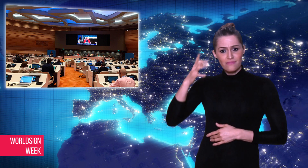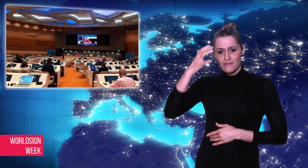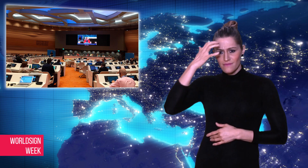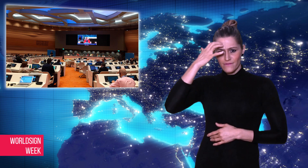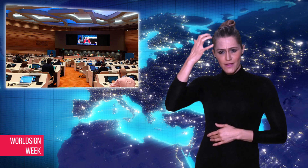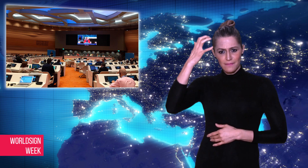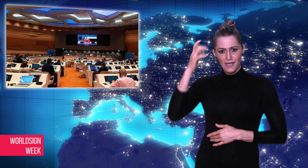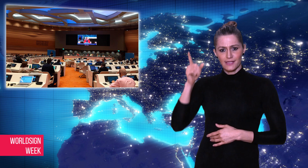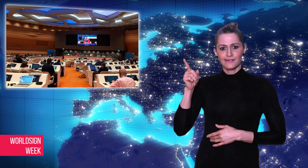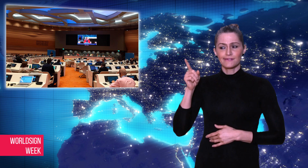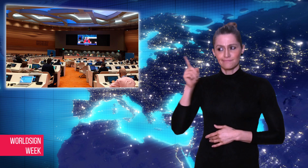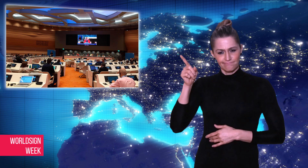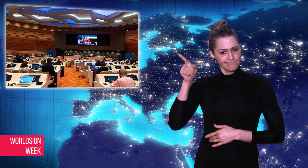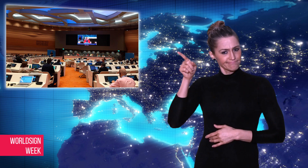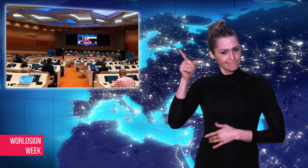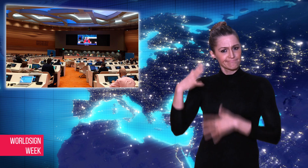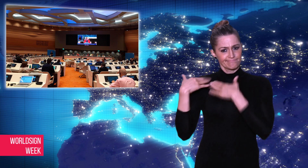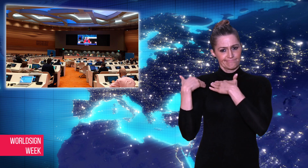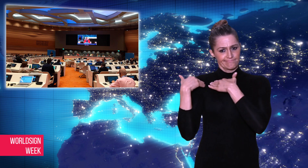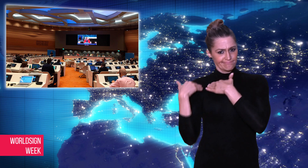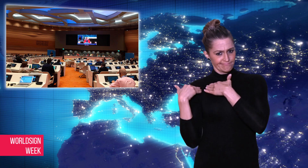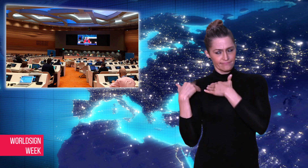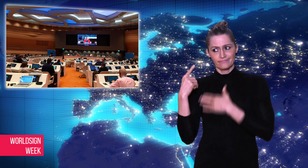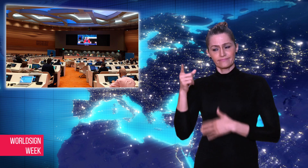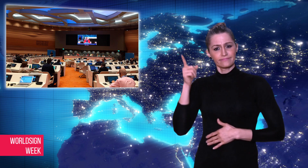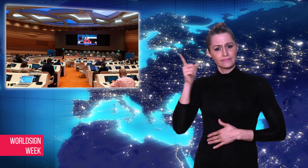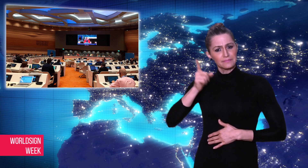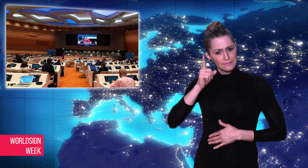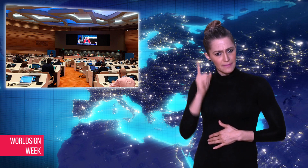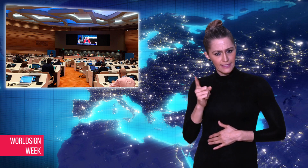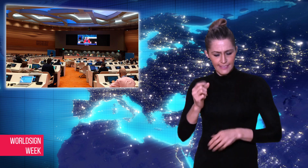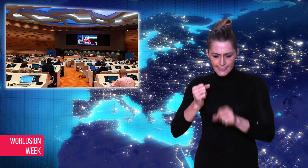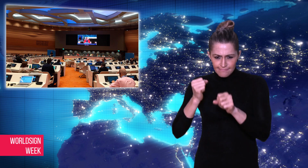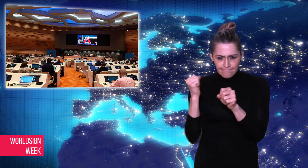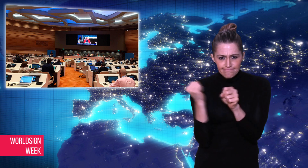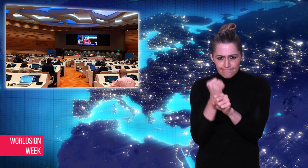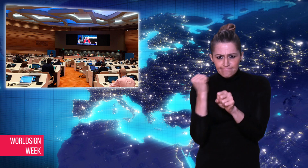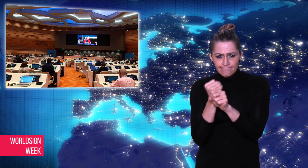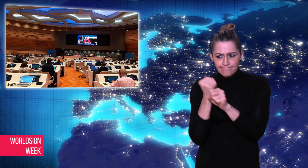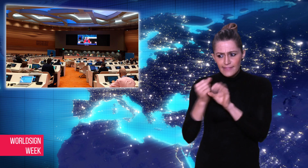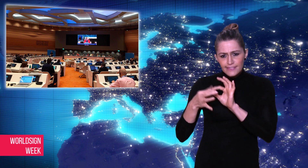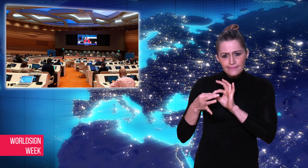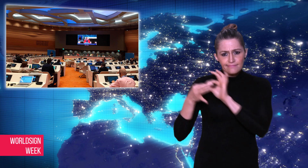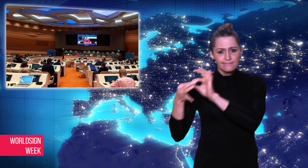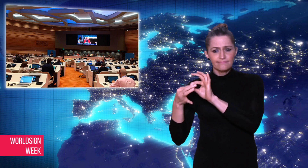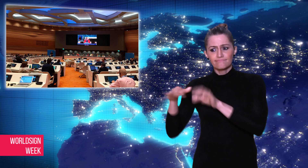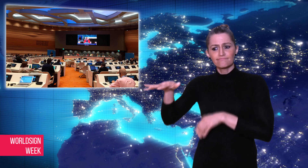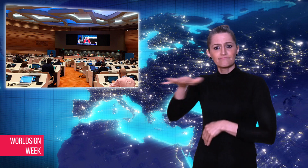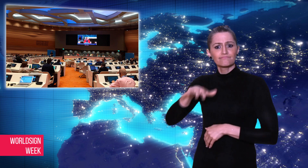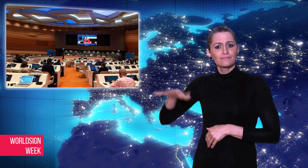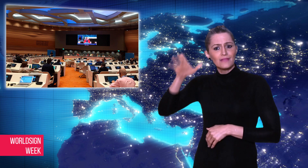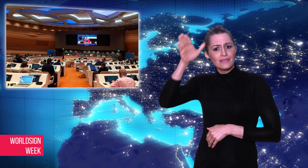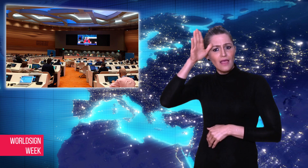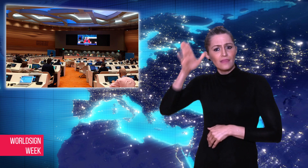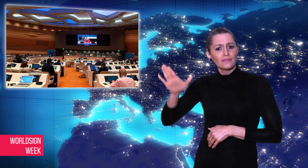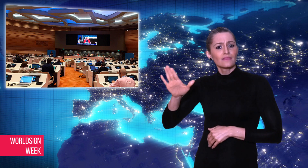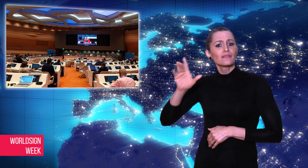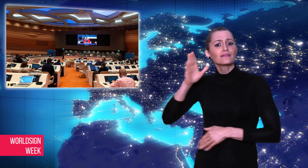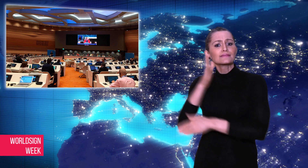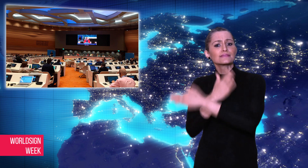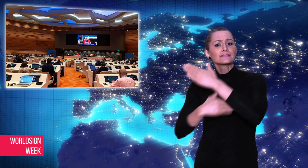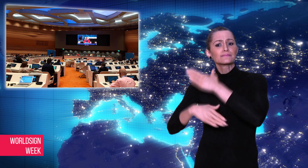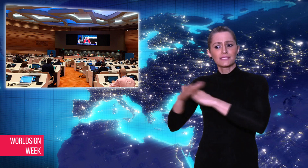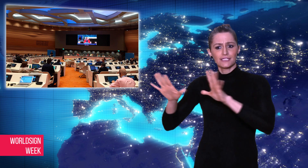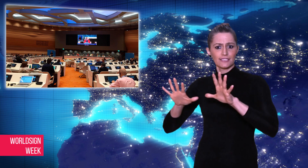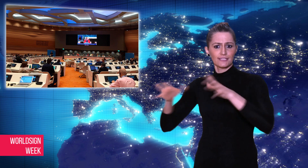The Committee urged the Iraqi government to work